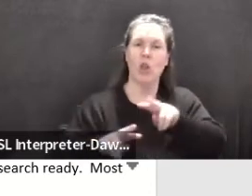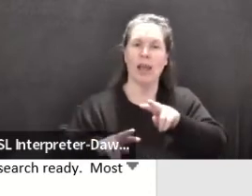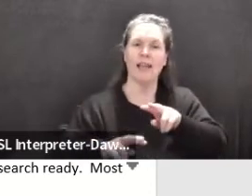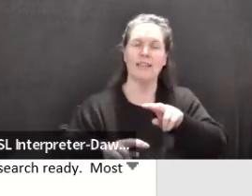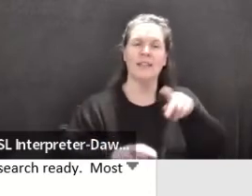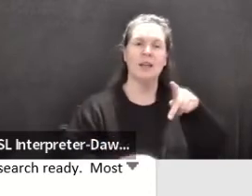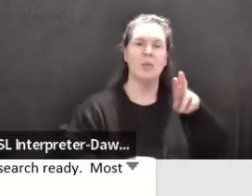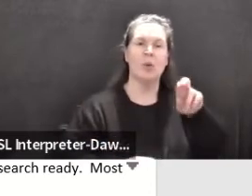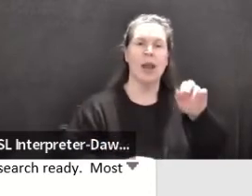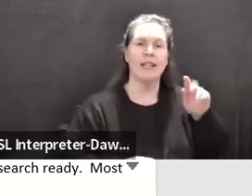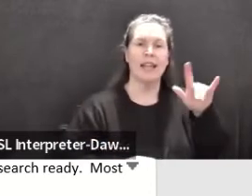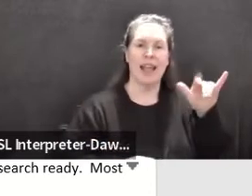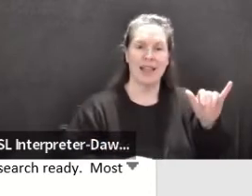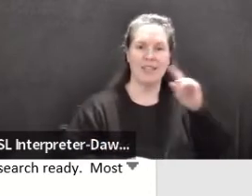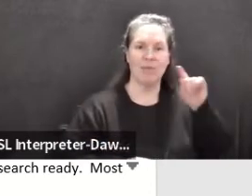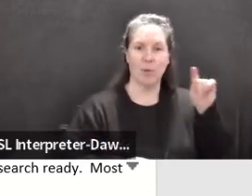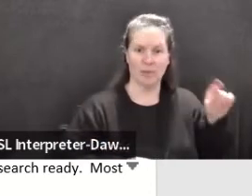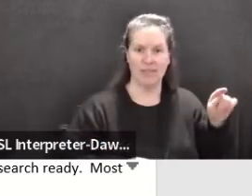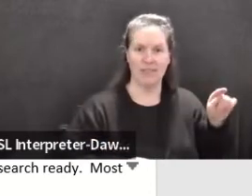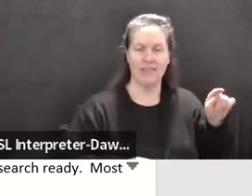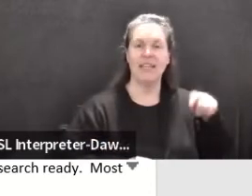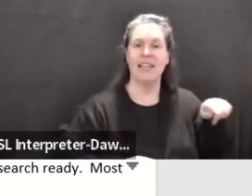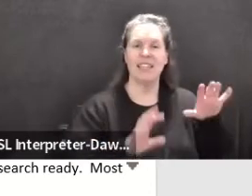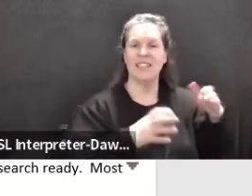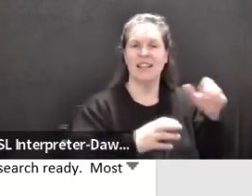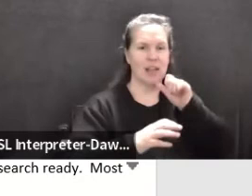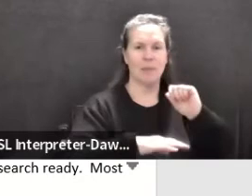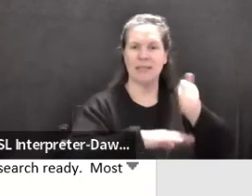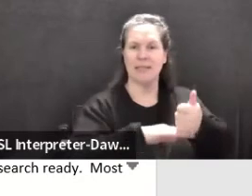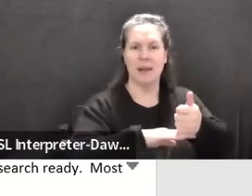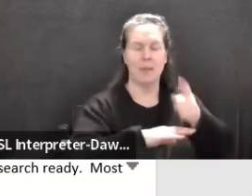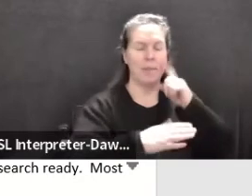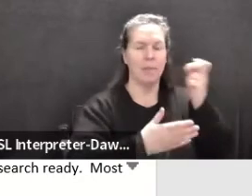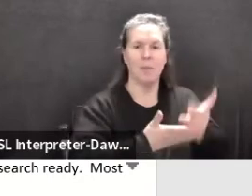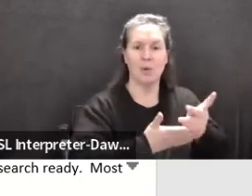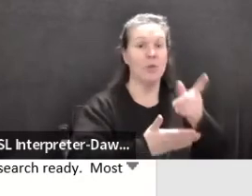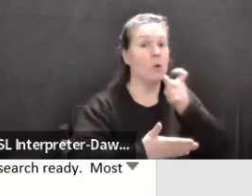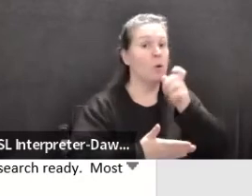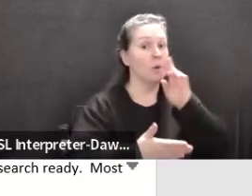And again, these classes aren't being set up to be approved. Who's gonna check, double check